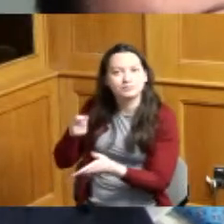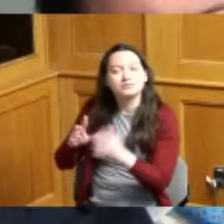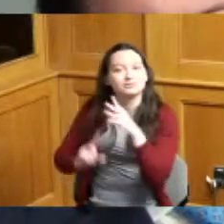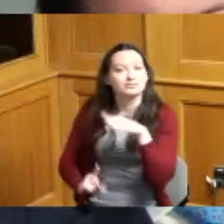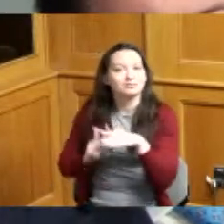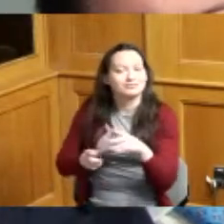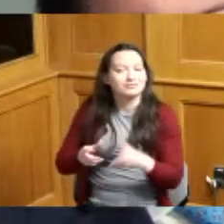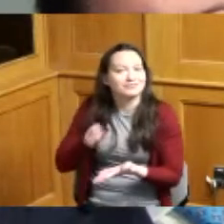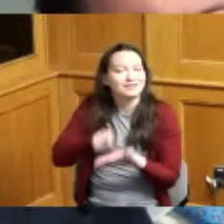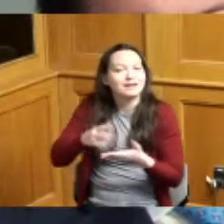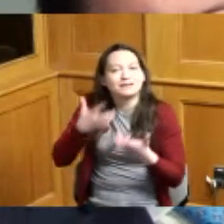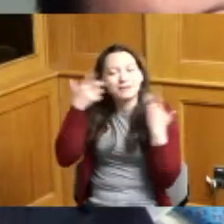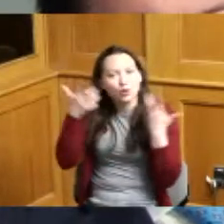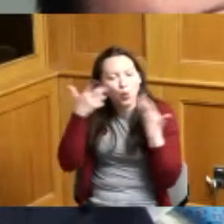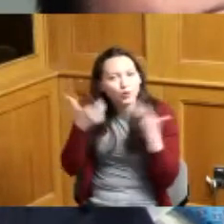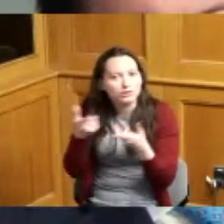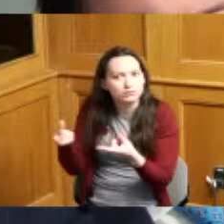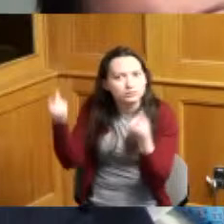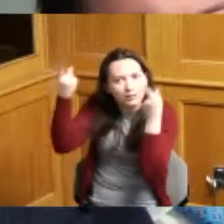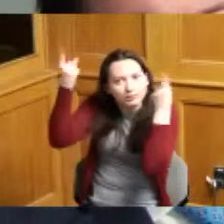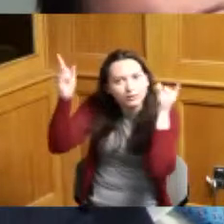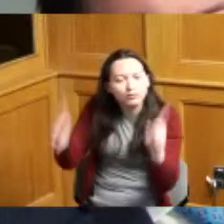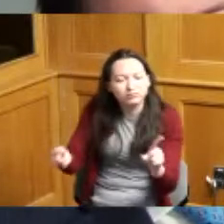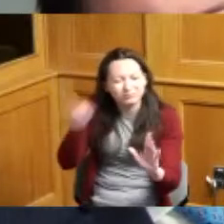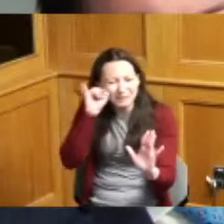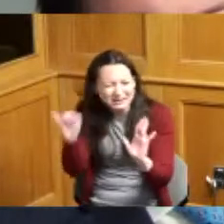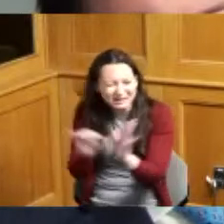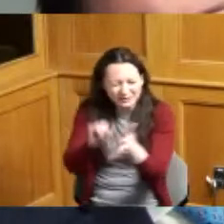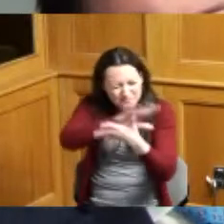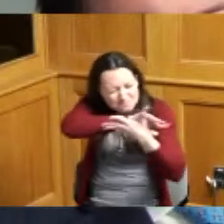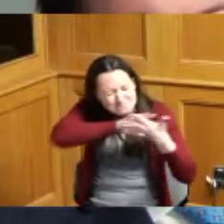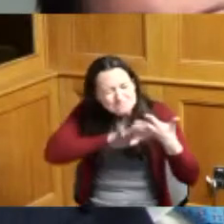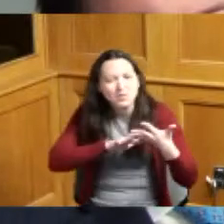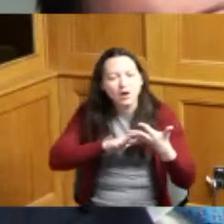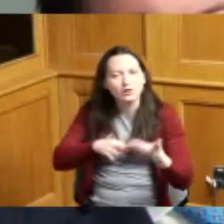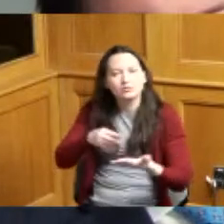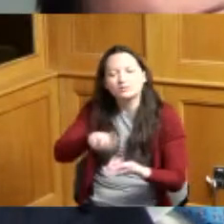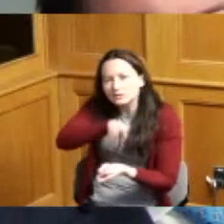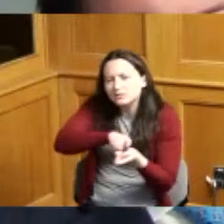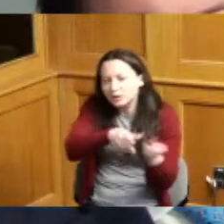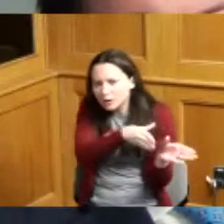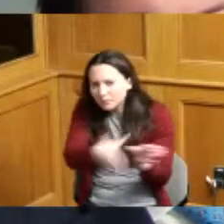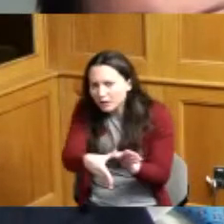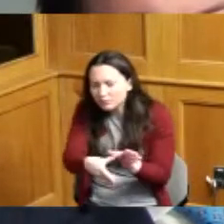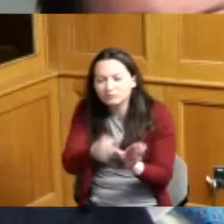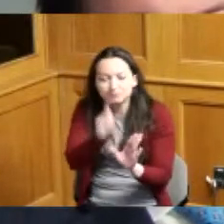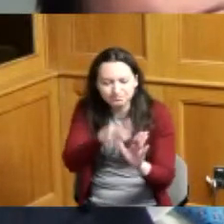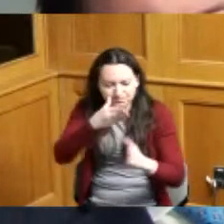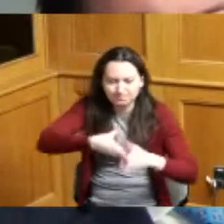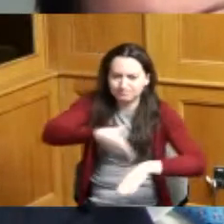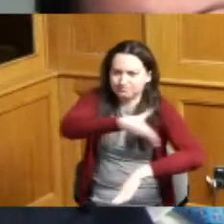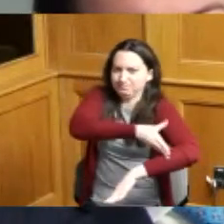on an annual basis to identify uh those capital improvements that need to be done in the stadium